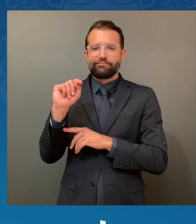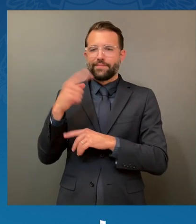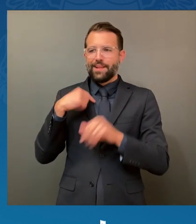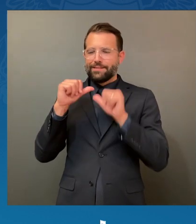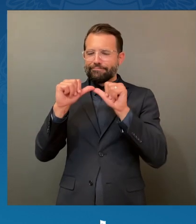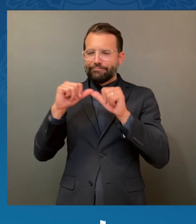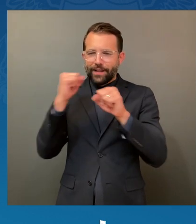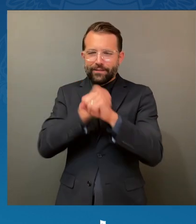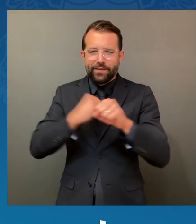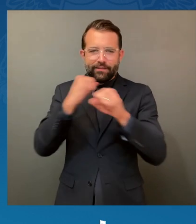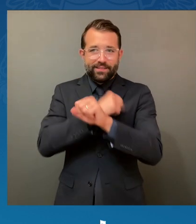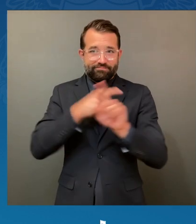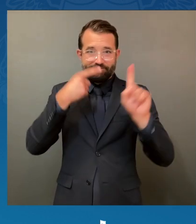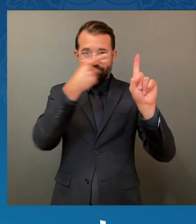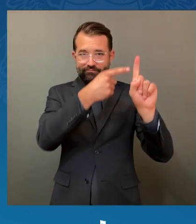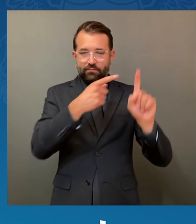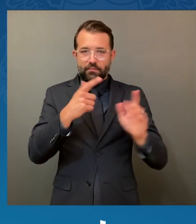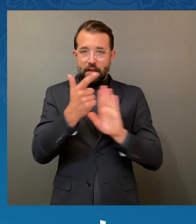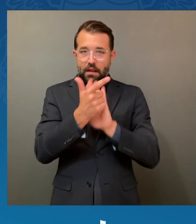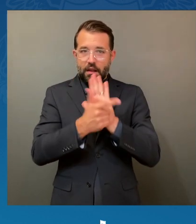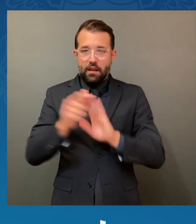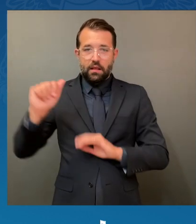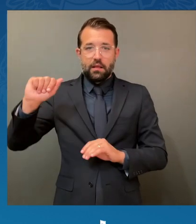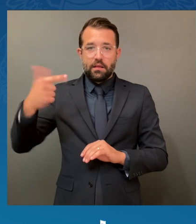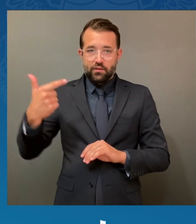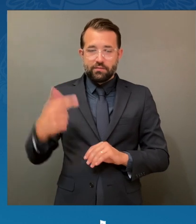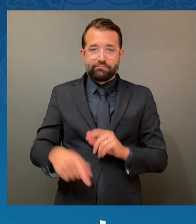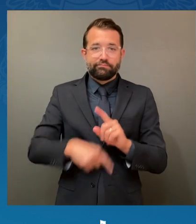knowing we must address the issue of equity.